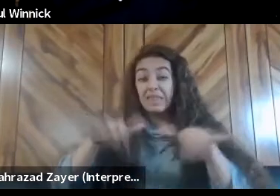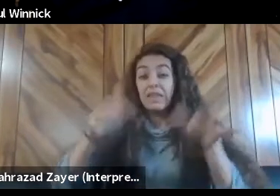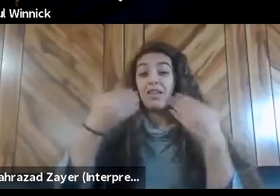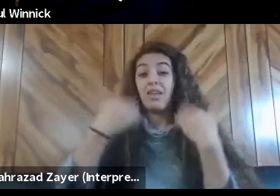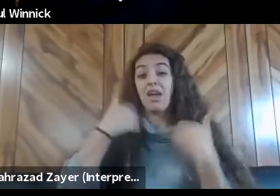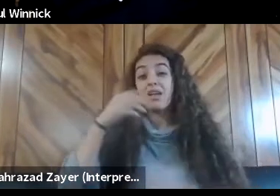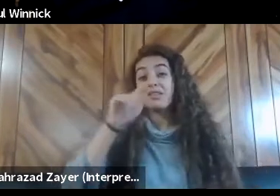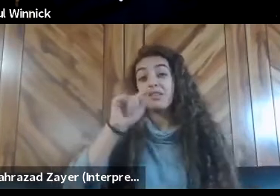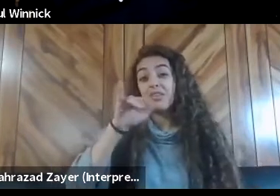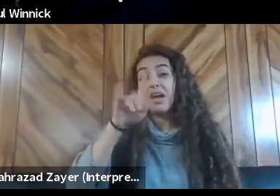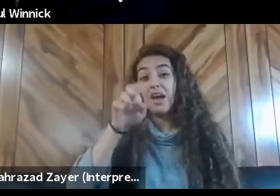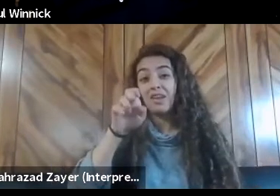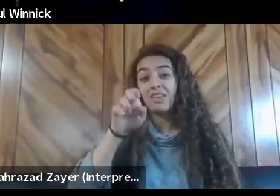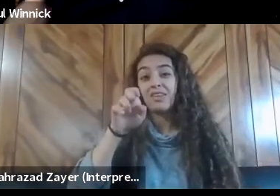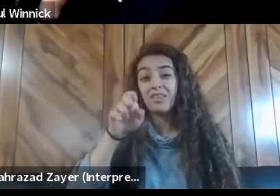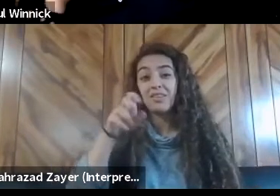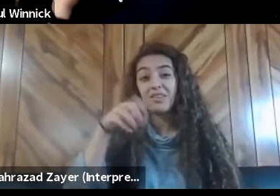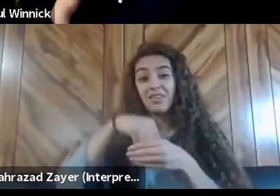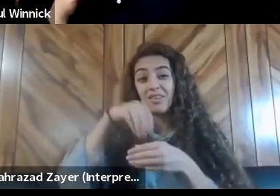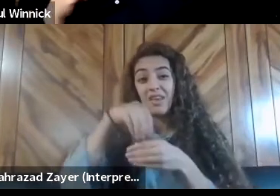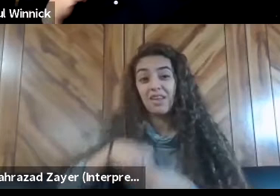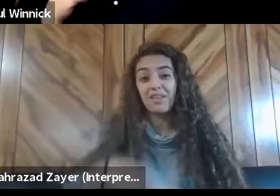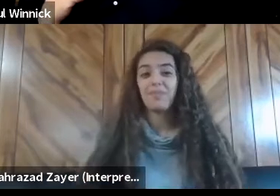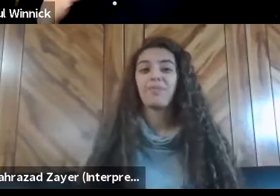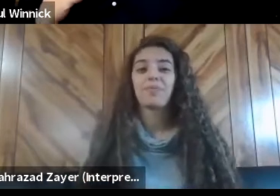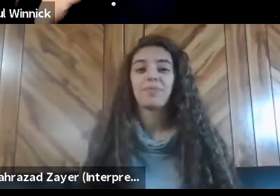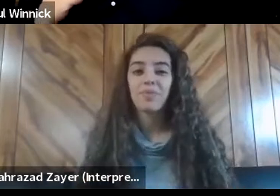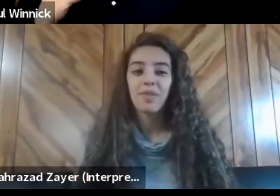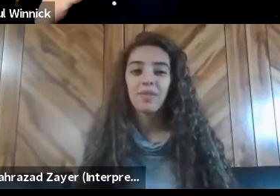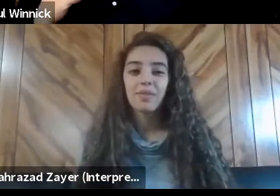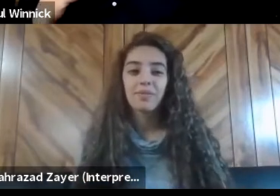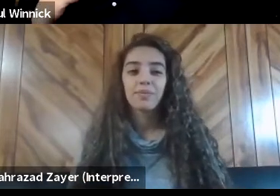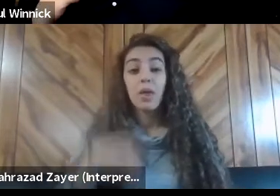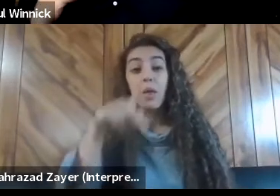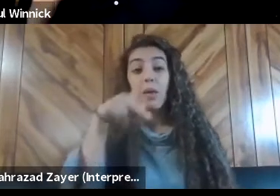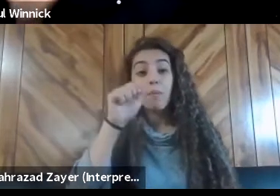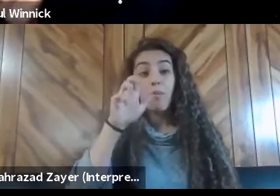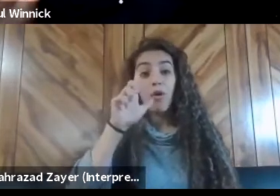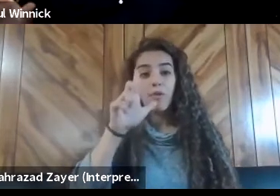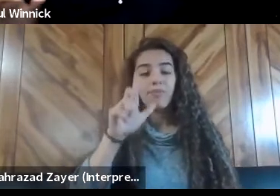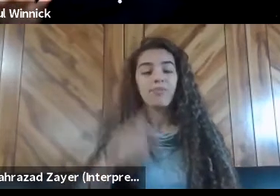Well, I will tell you this, by the time they're in their 20s,